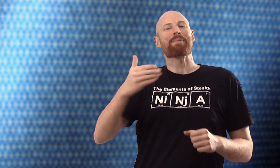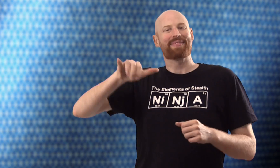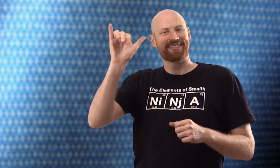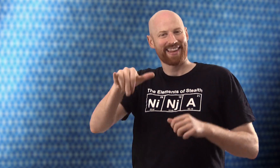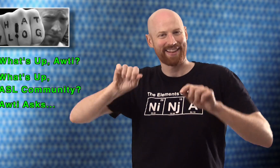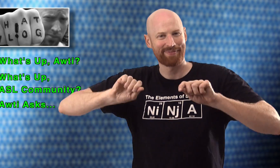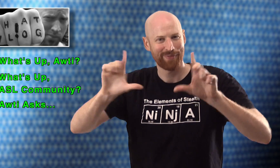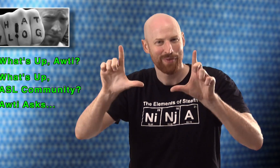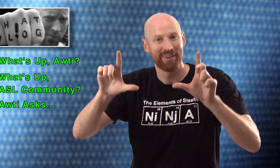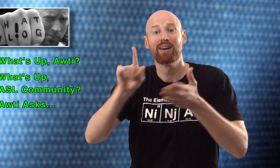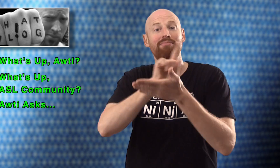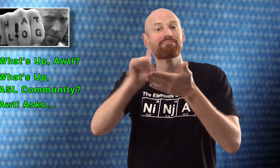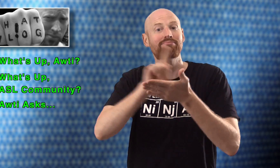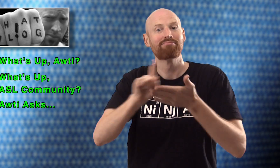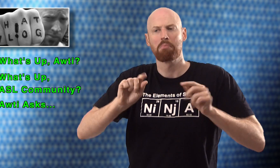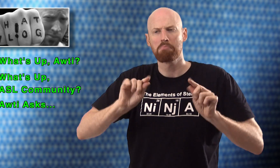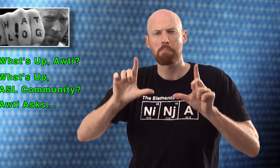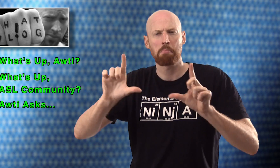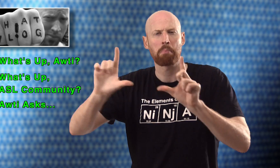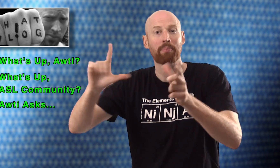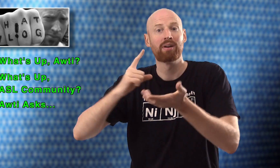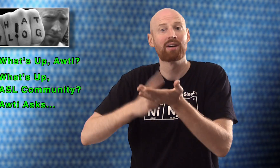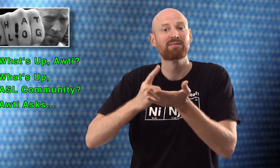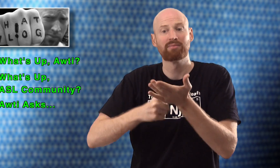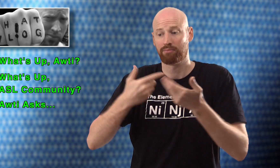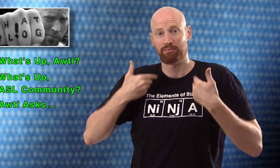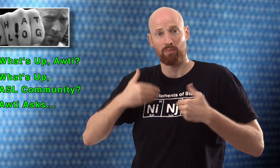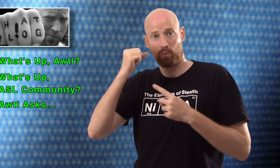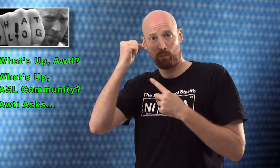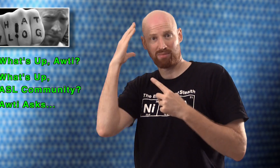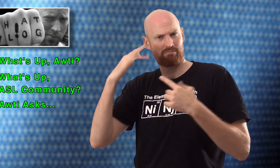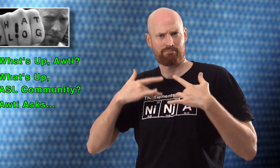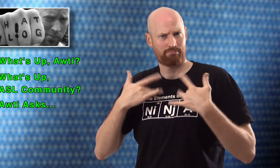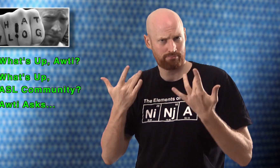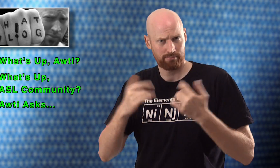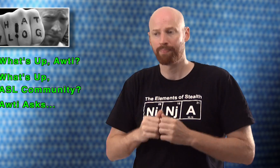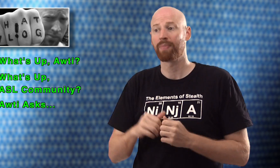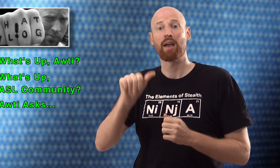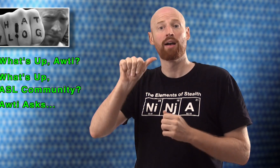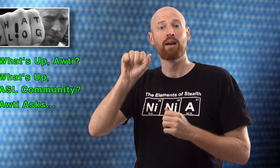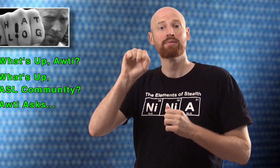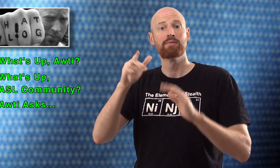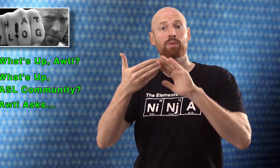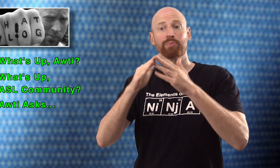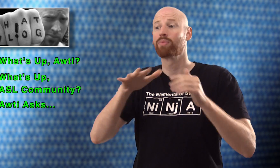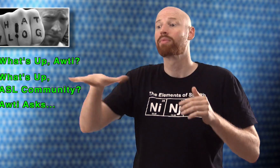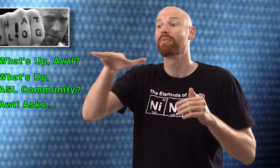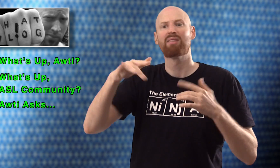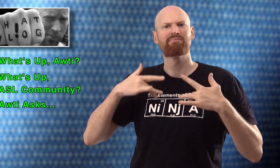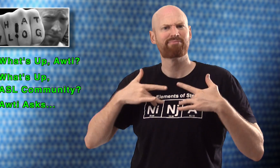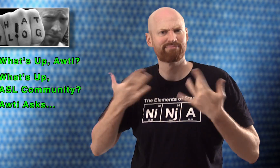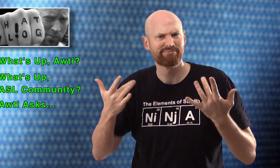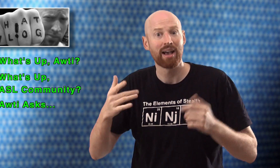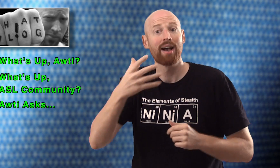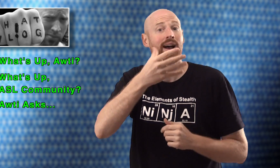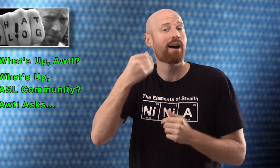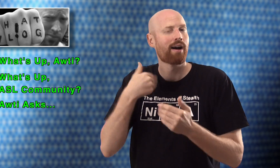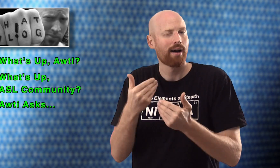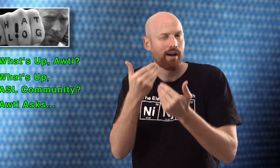Welcome to That!Vlog. This is a weekly vlog where I'm going to be talking about what's going on with me, Awti. What's up in the ASL Community? Where I ask